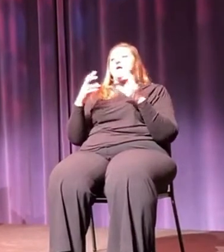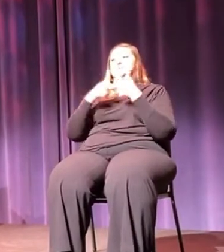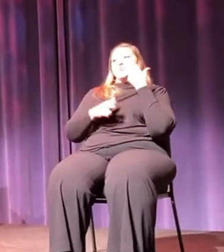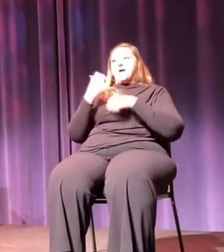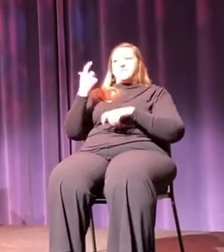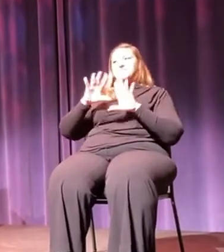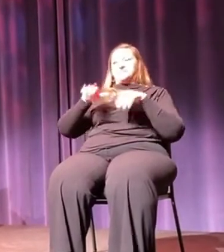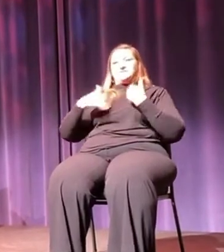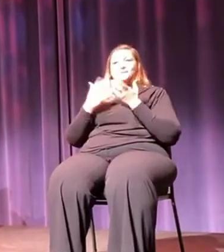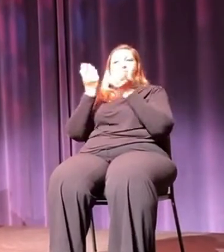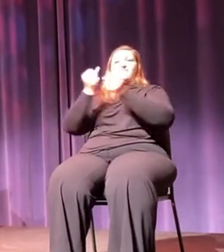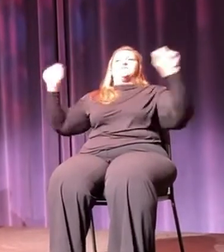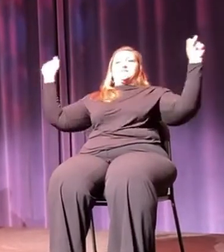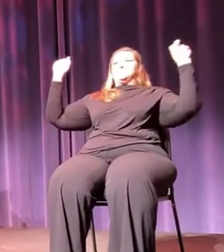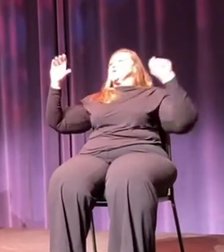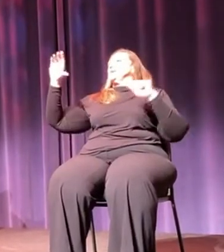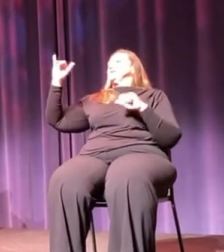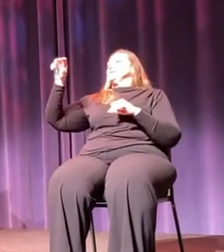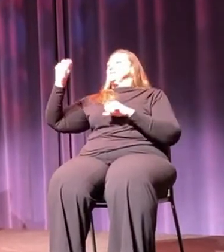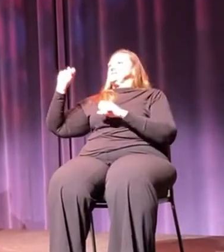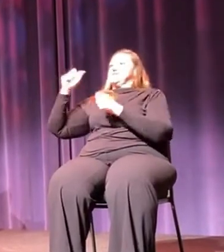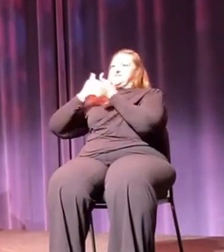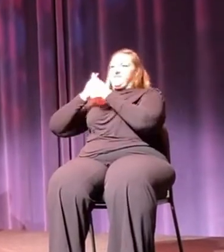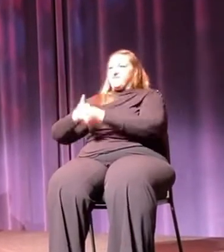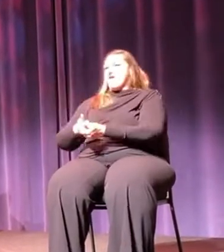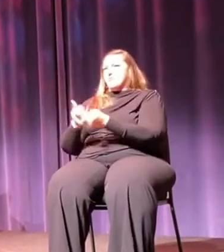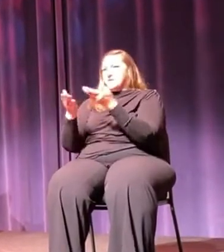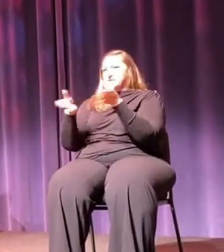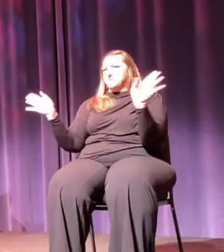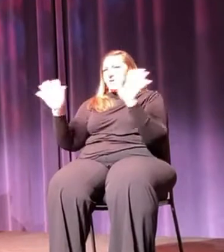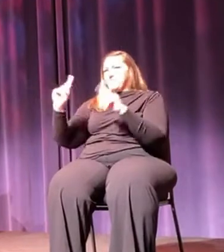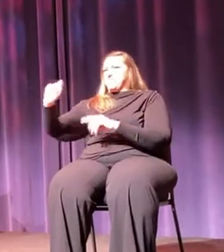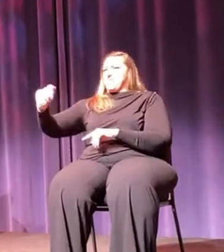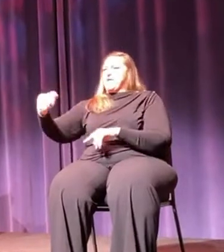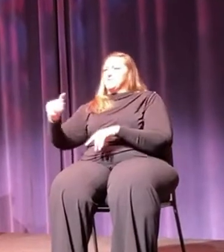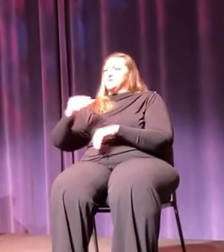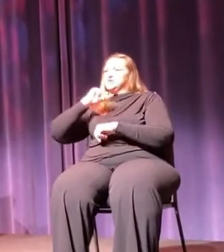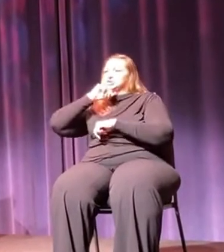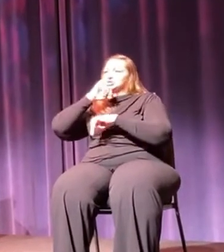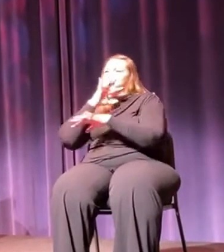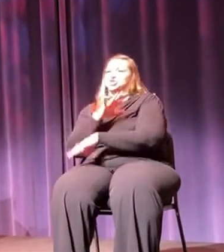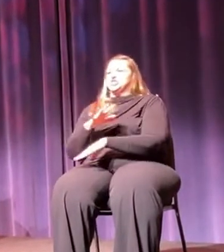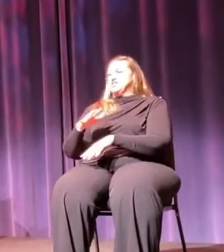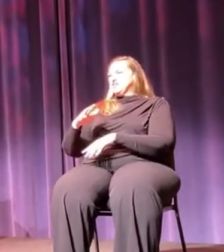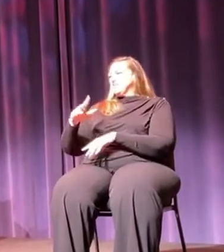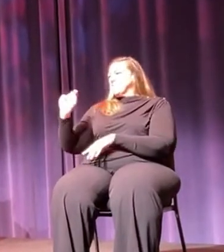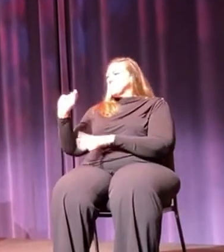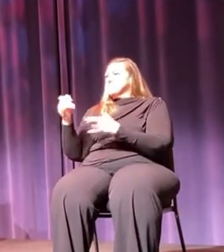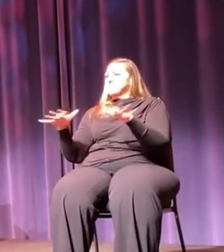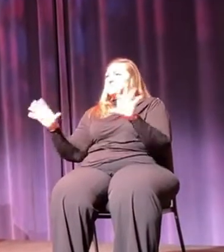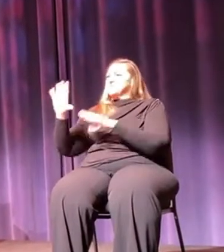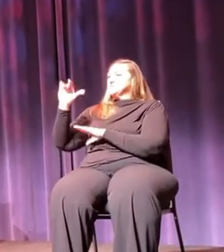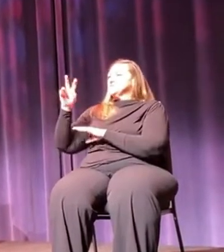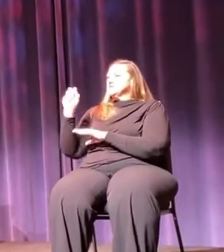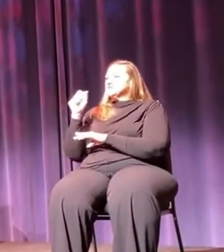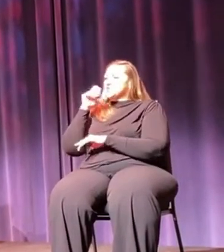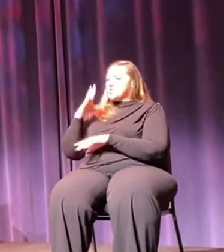Cis women follow me into dirty public bathrooms. The dirty public bathroom flows with cis women who all want to see an appearing man.